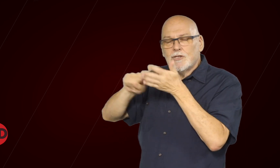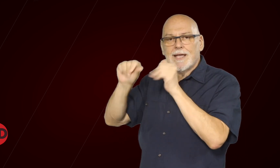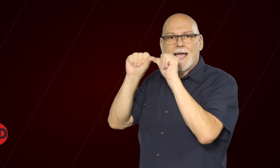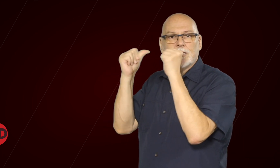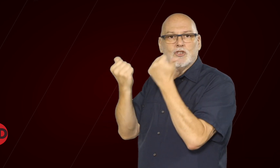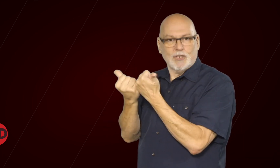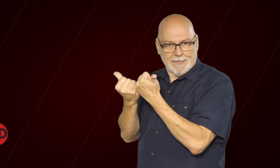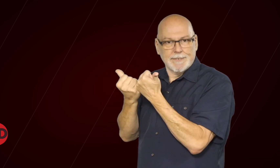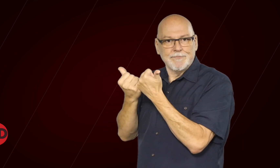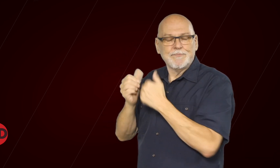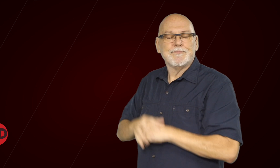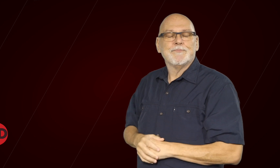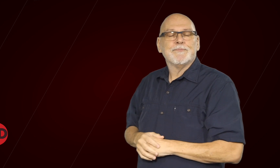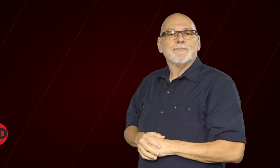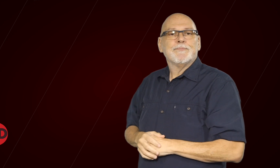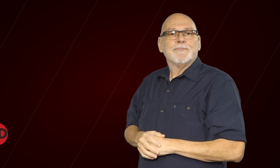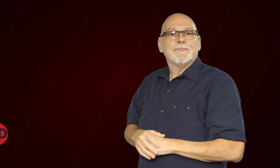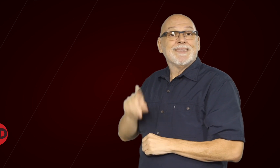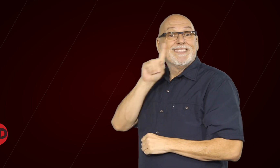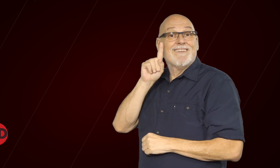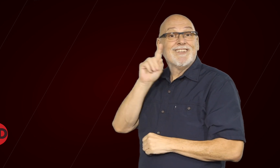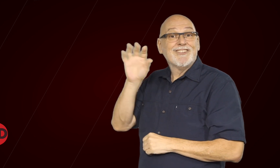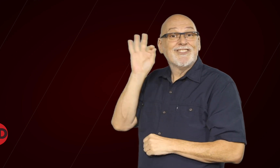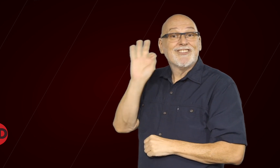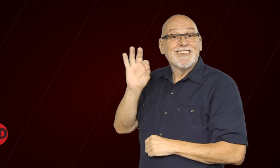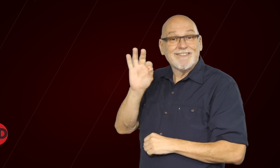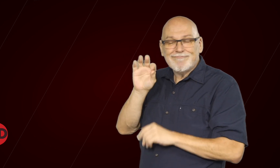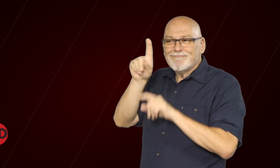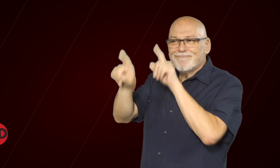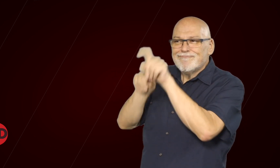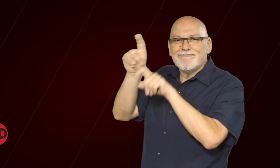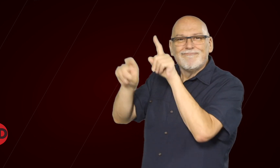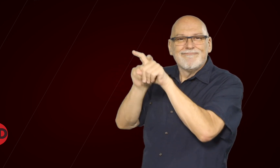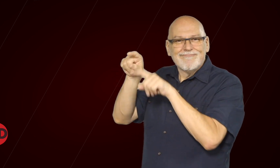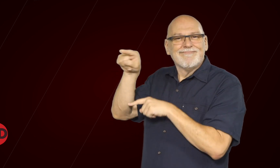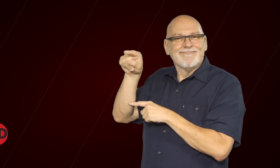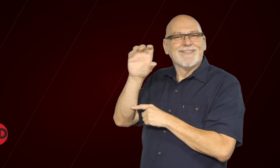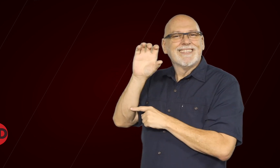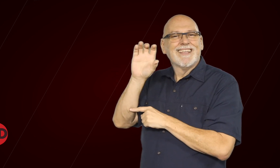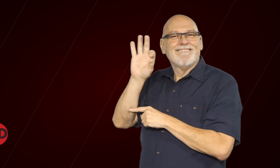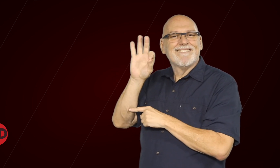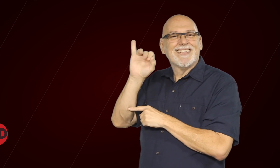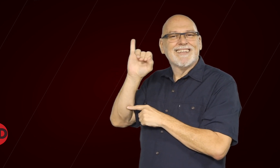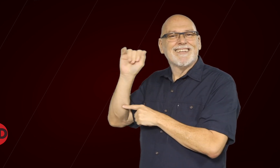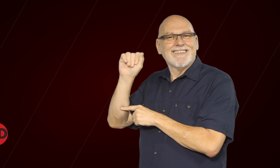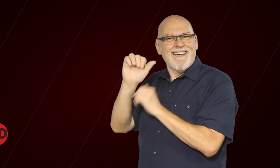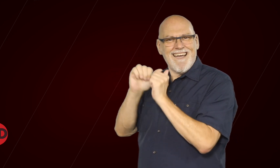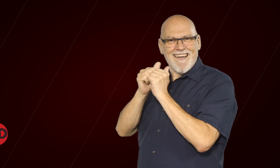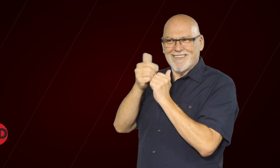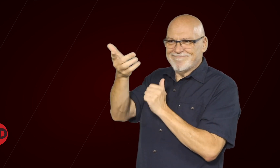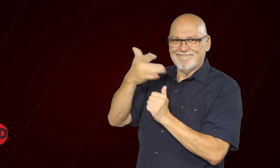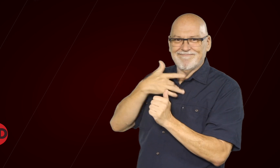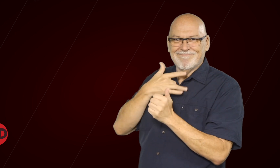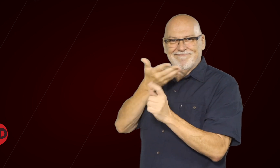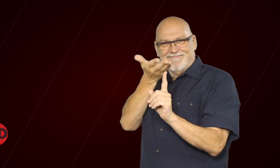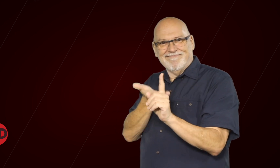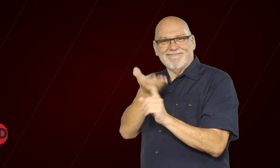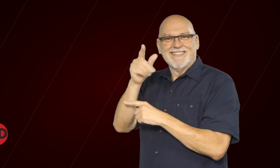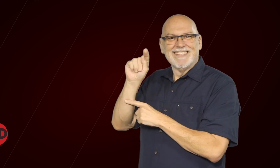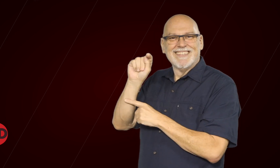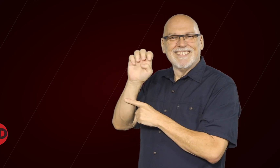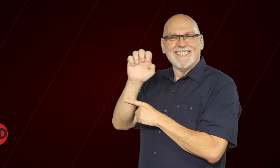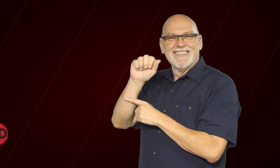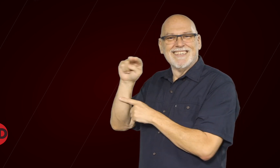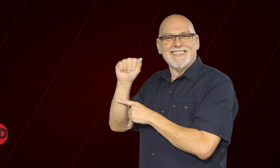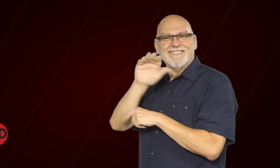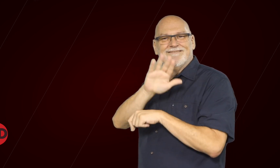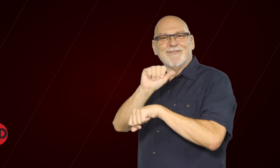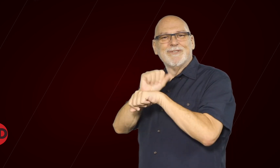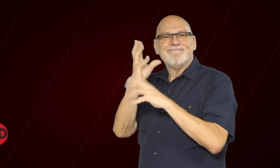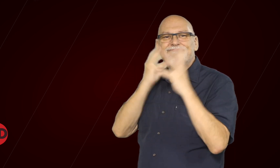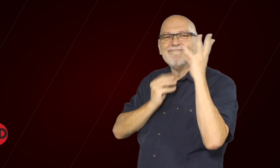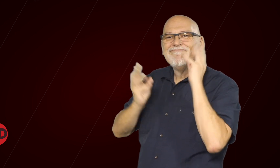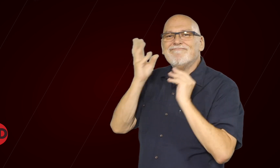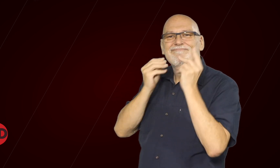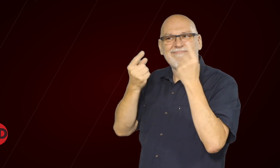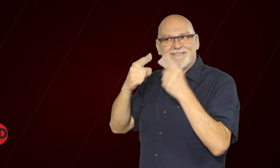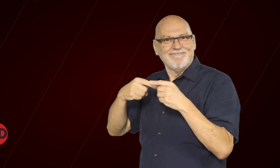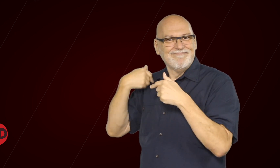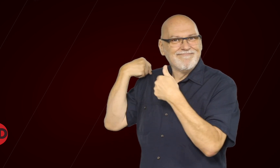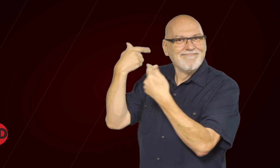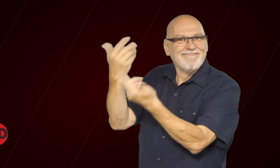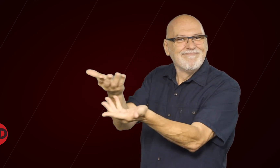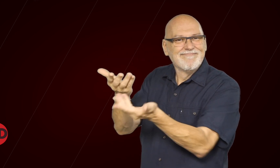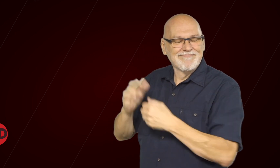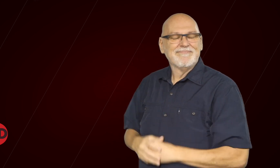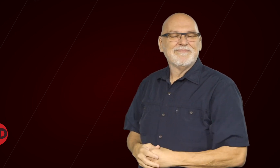(CFIA). DeafDots asked CFIA how Teanna’s work experience happened.